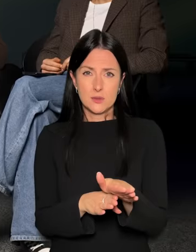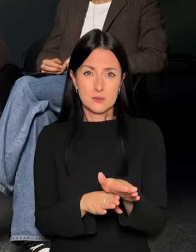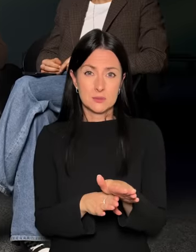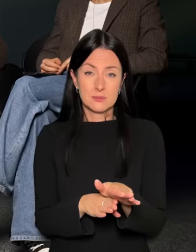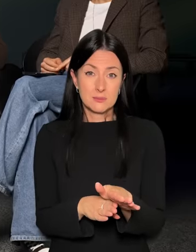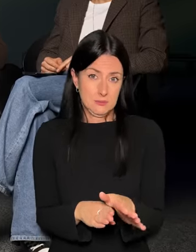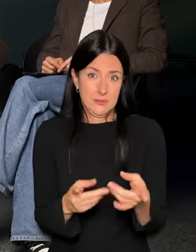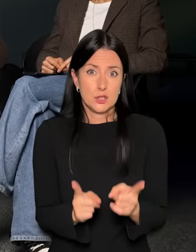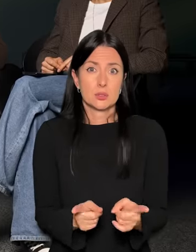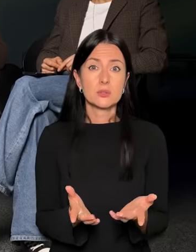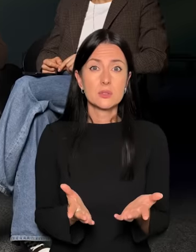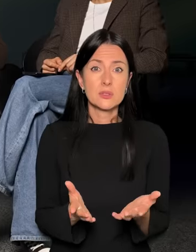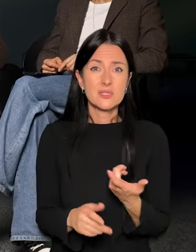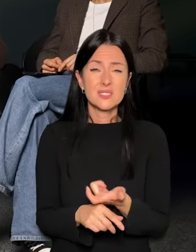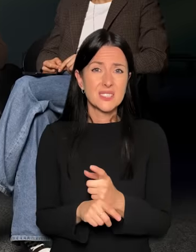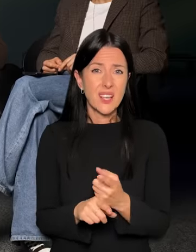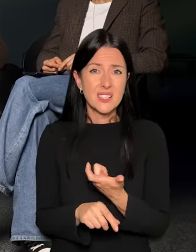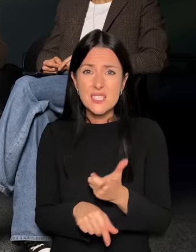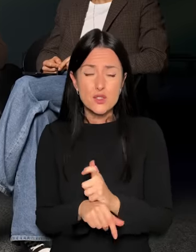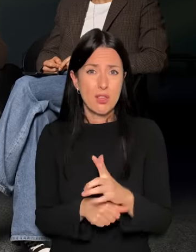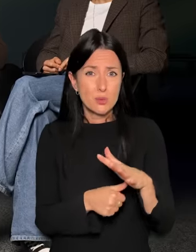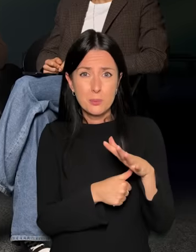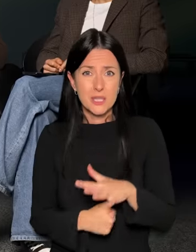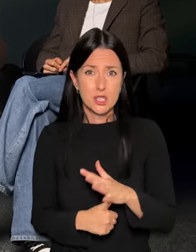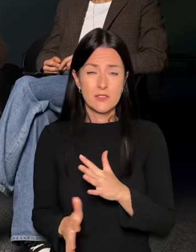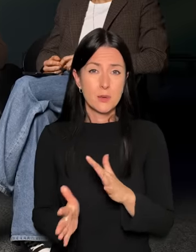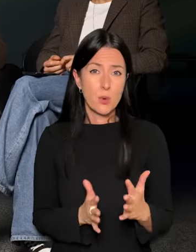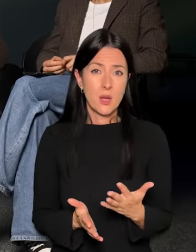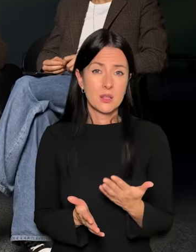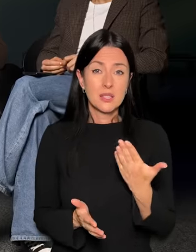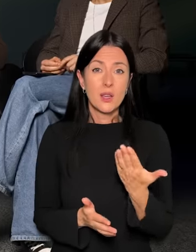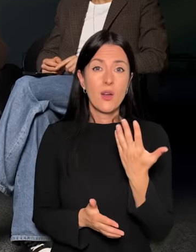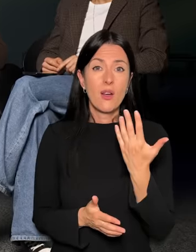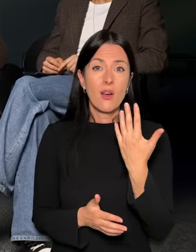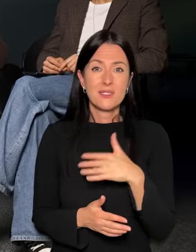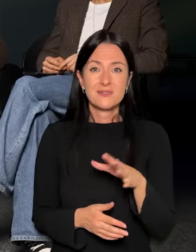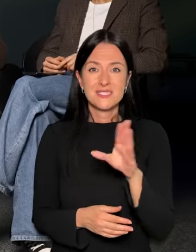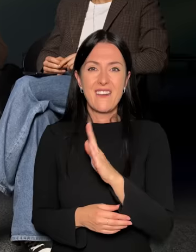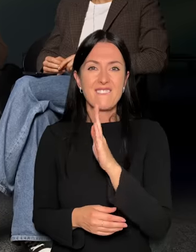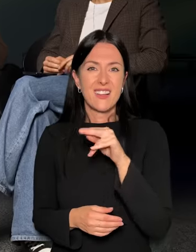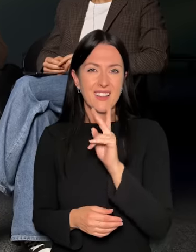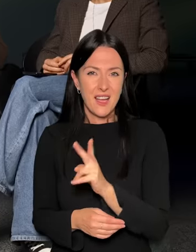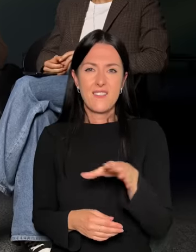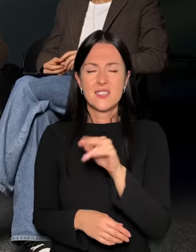Indeed, this is an extremely humiliating moment, as you go through the Expert Medical Committee (EMC) for the first time,